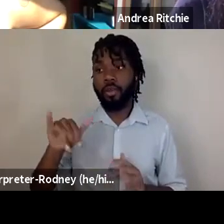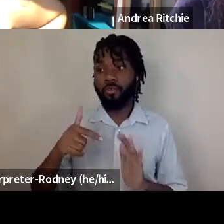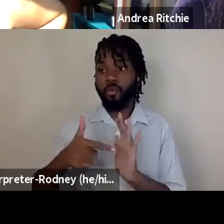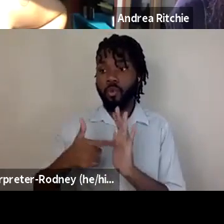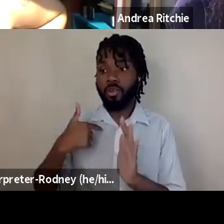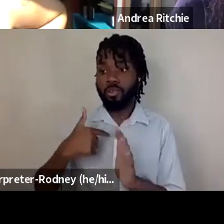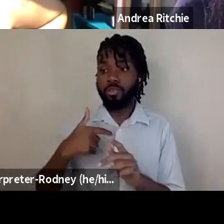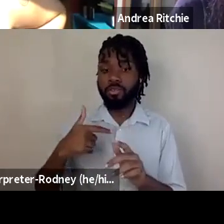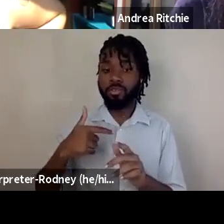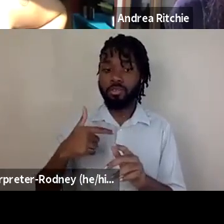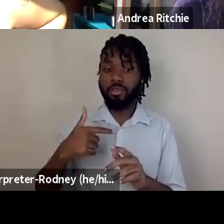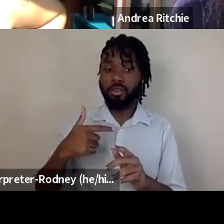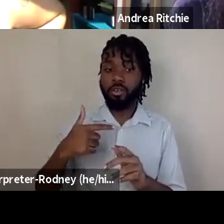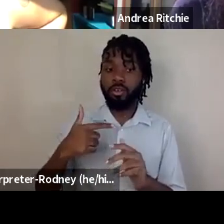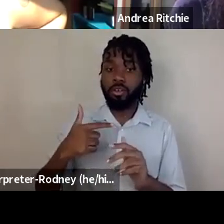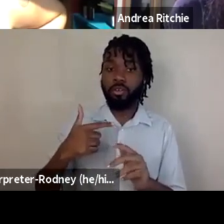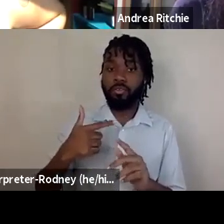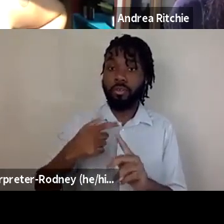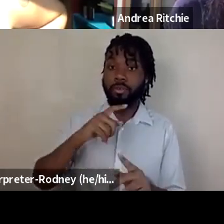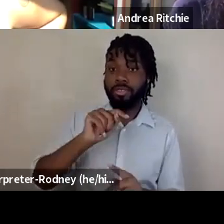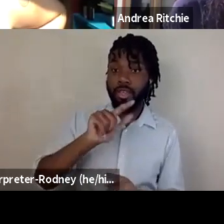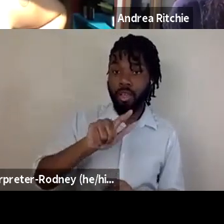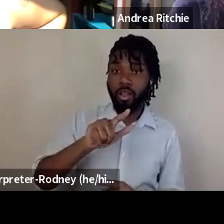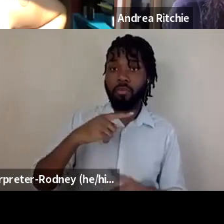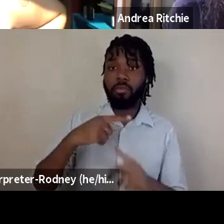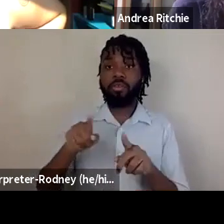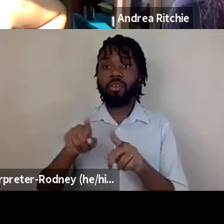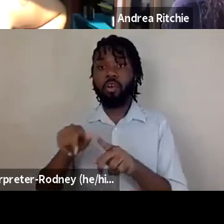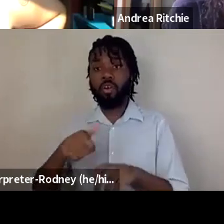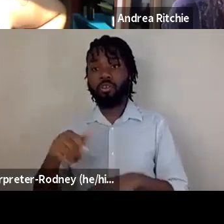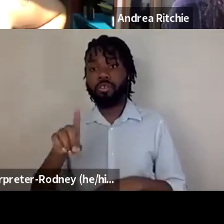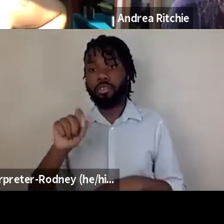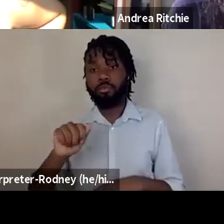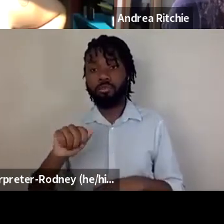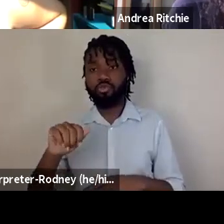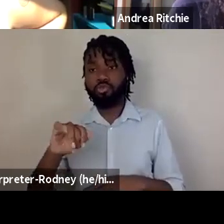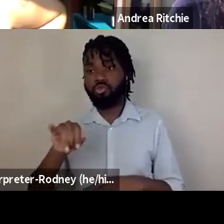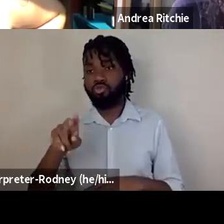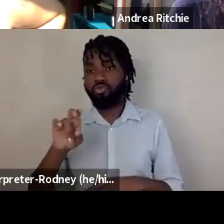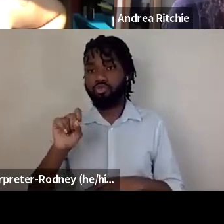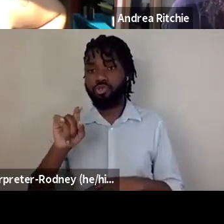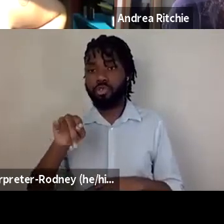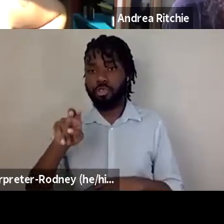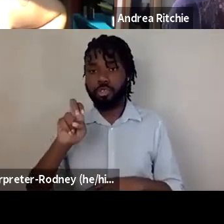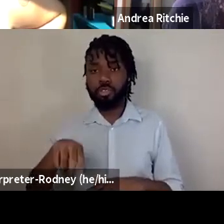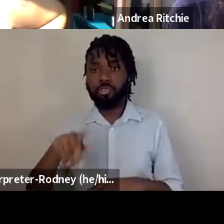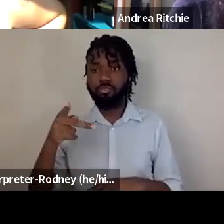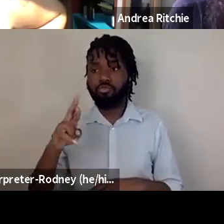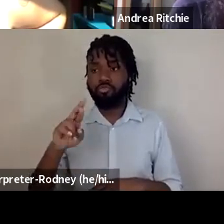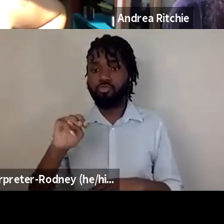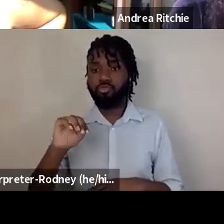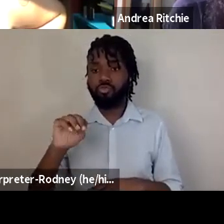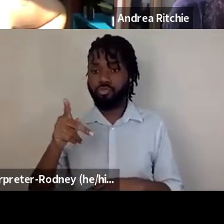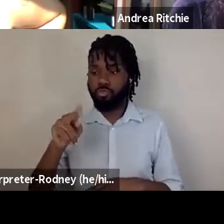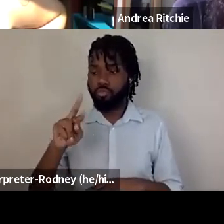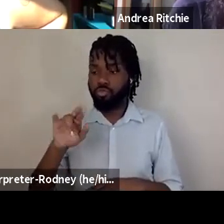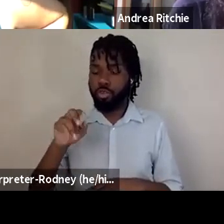and the disability justice primer that Sins Invalid created, and the organization is called S-I-N-S,